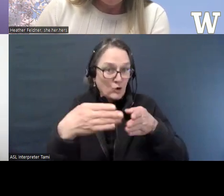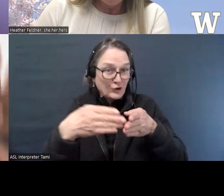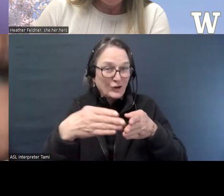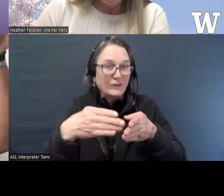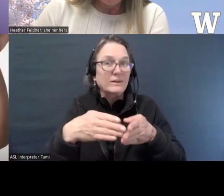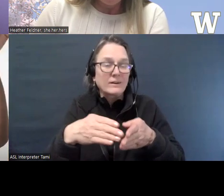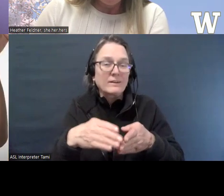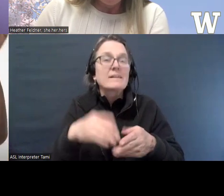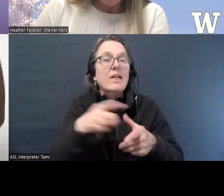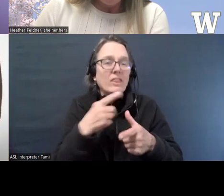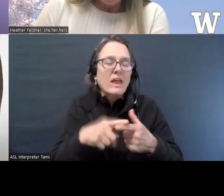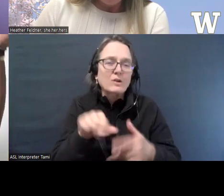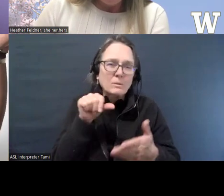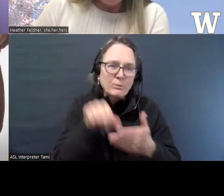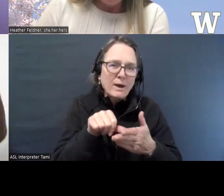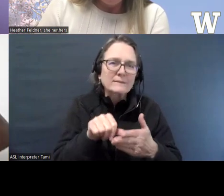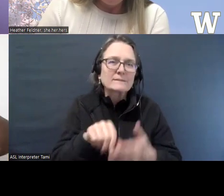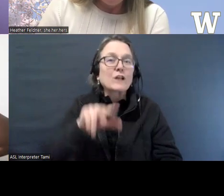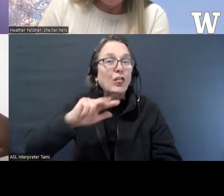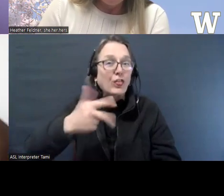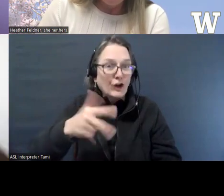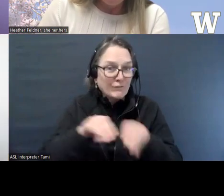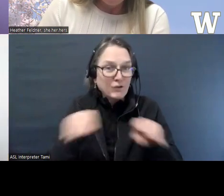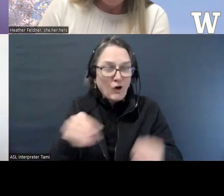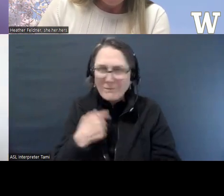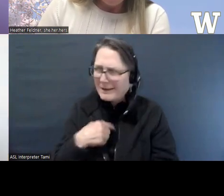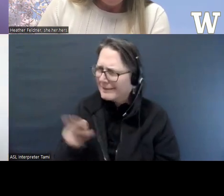then you press the third floor." I was like, "Wait a minute.